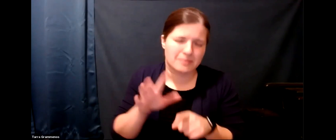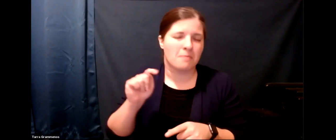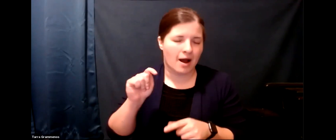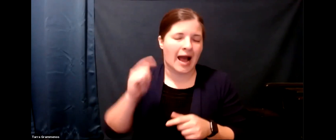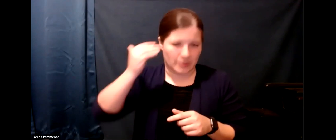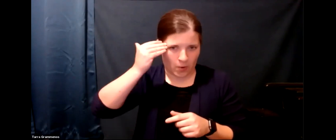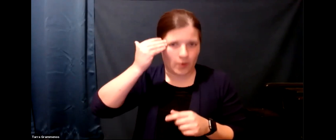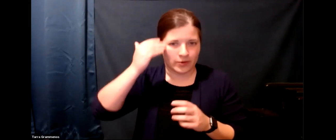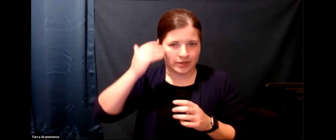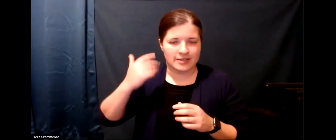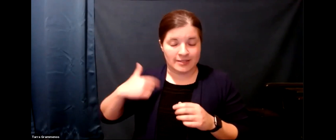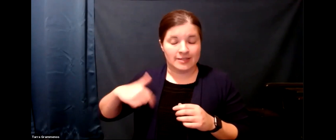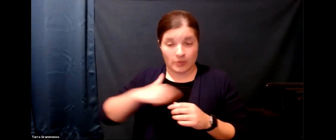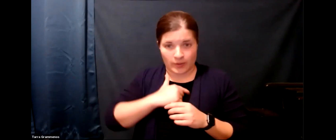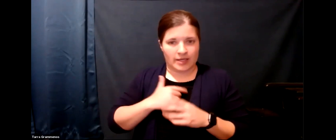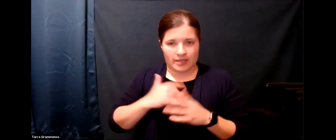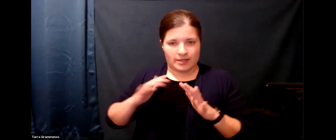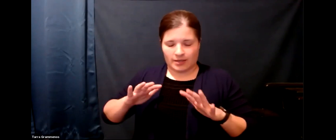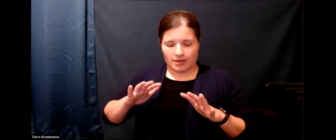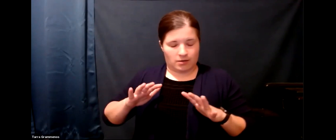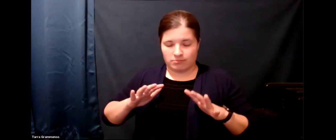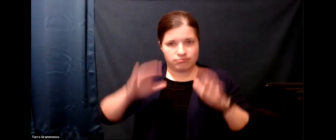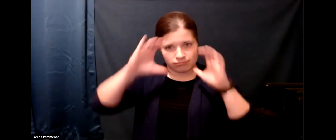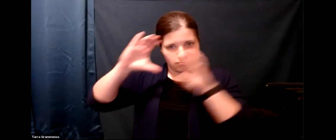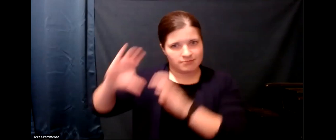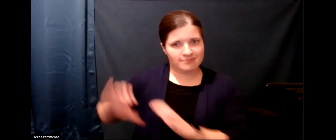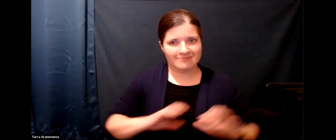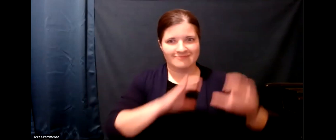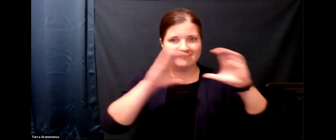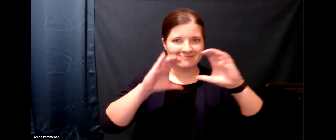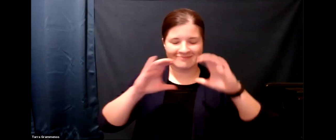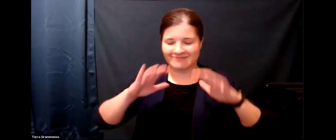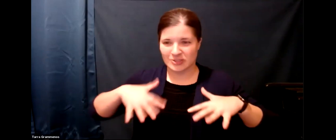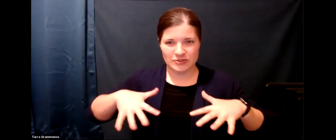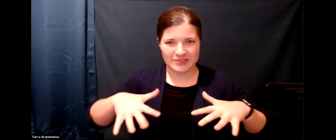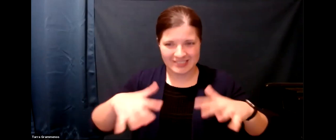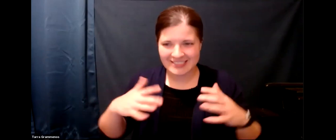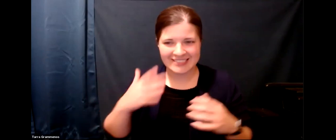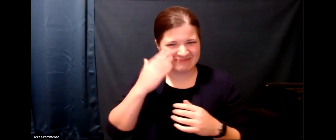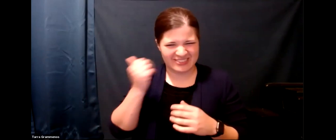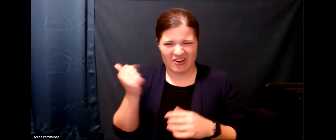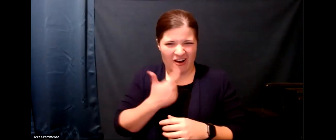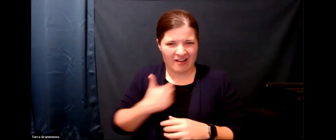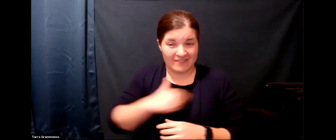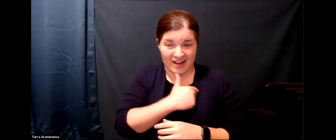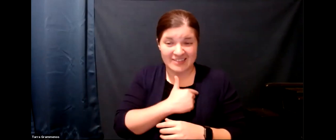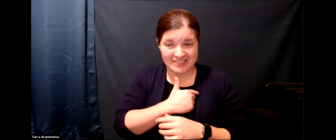secretaries of state in every state up at night. Because we are all, to some degree, telling people to